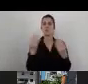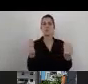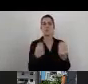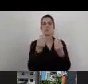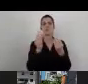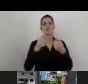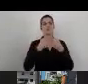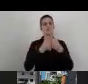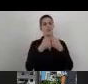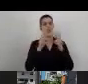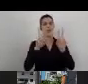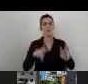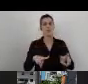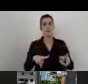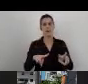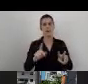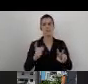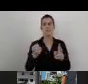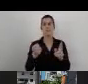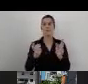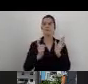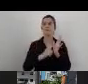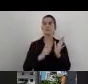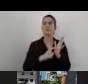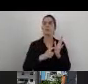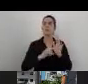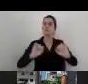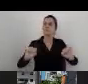It requires sometimes efforts, resources.